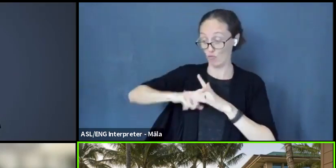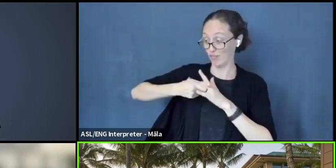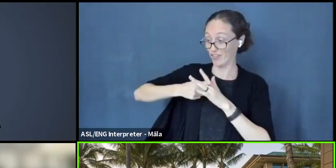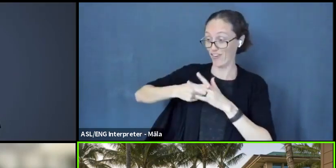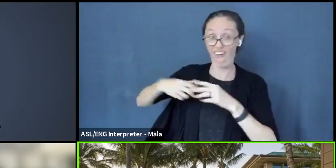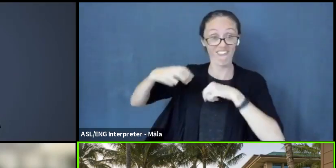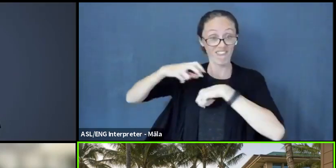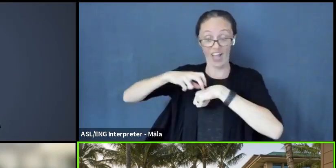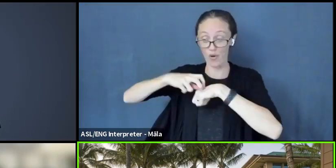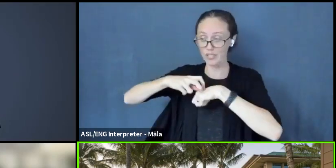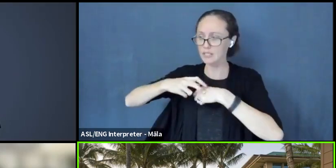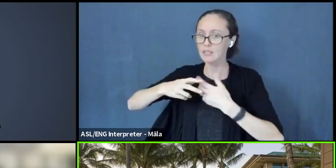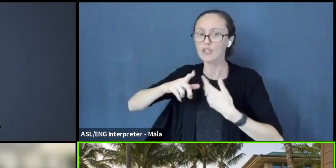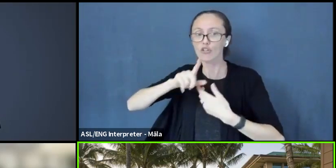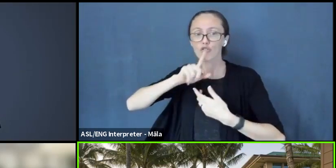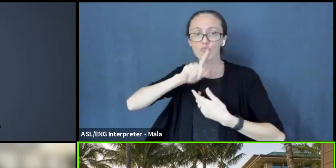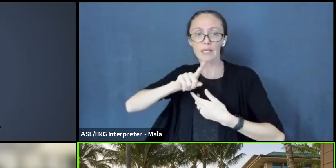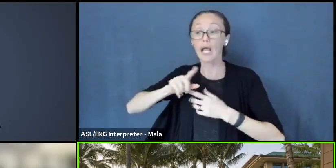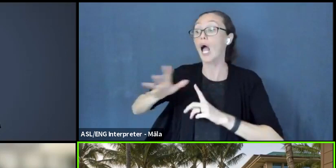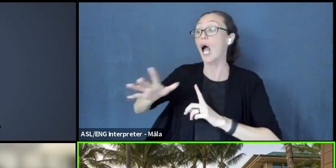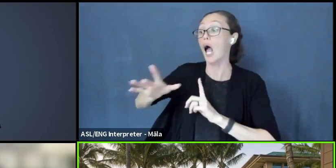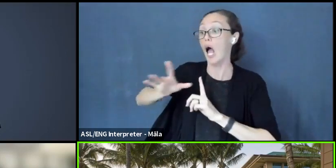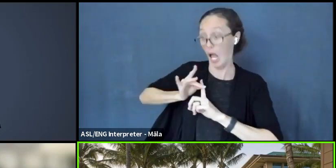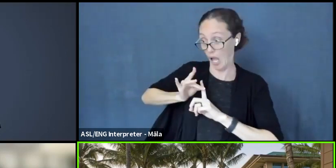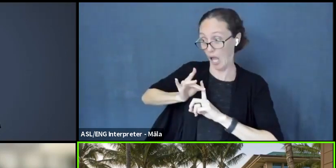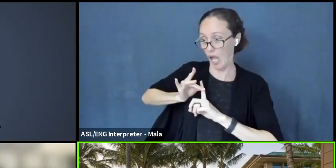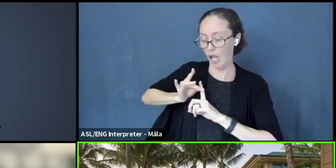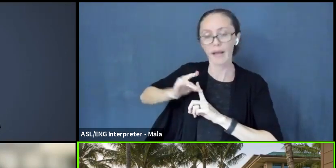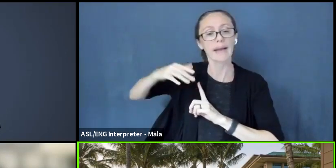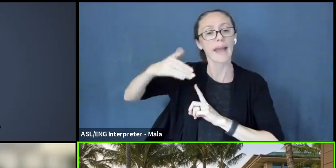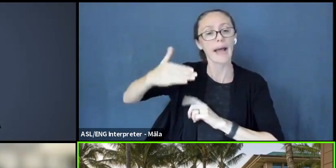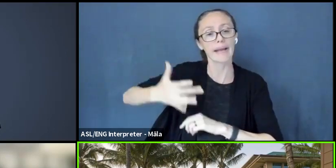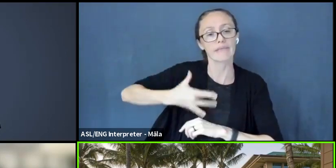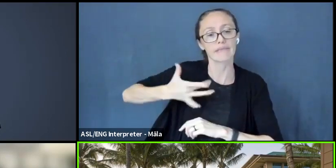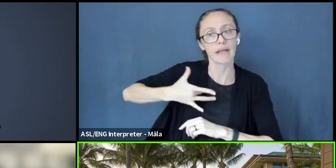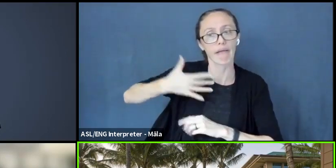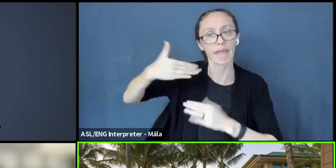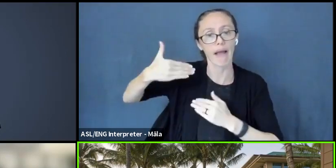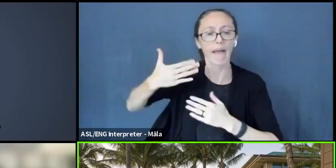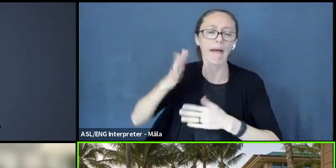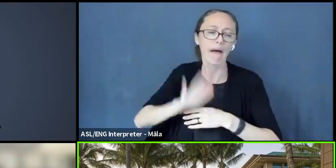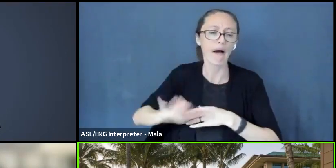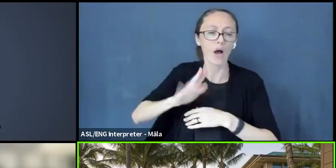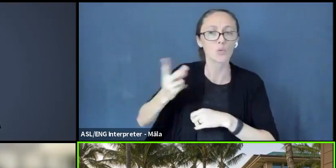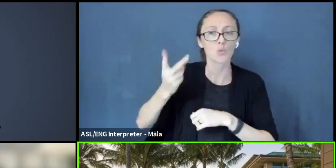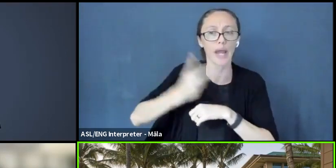about two days, but you actually can't, capable of spreading the virus for a couple of days